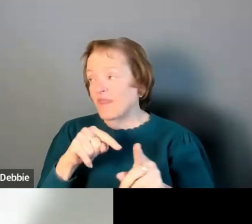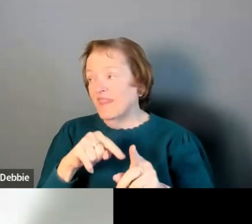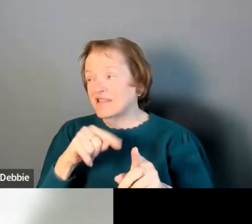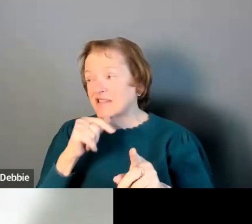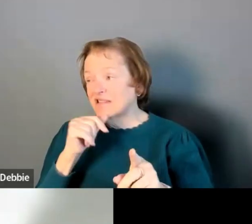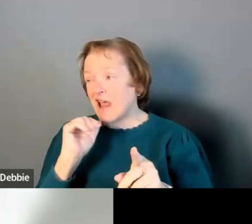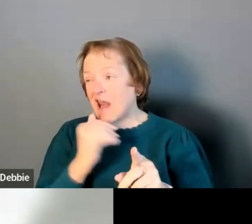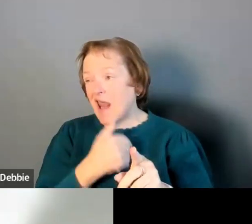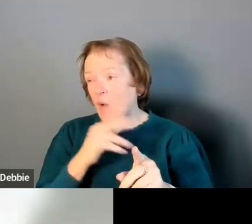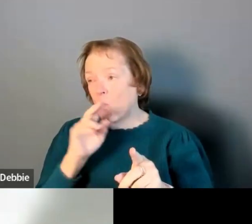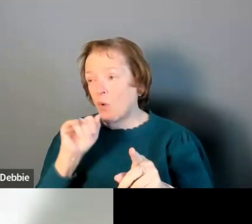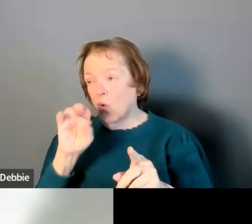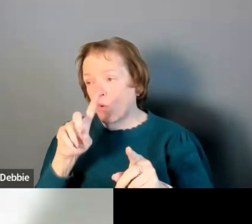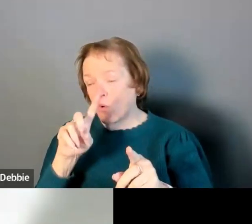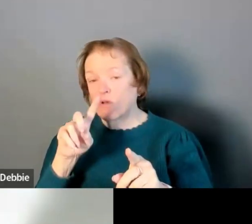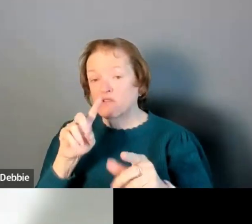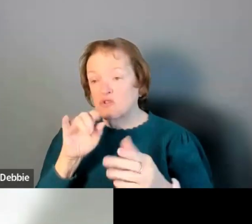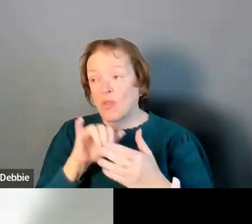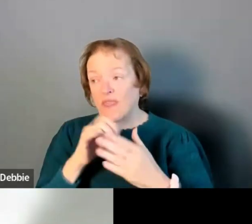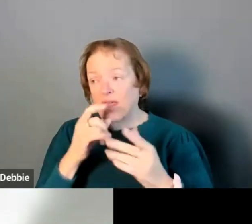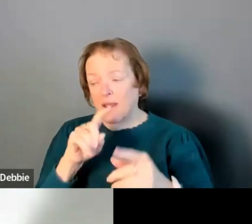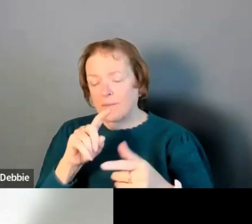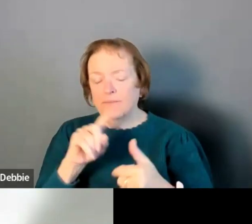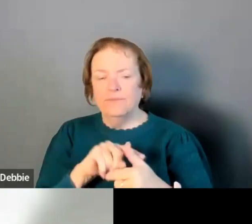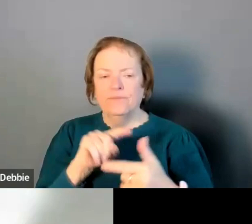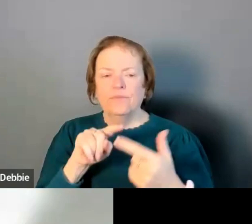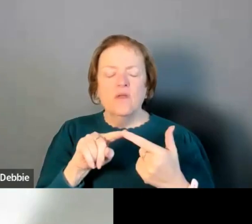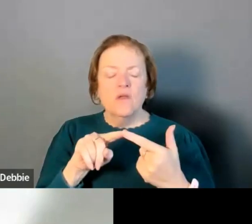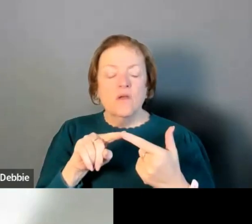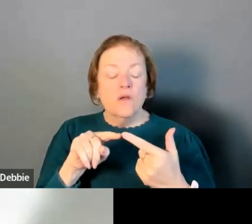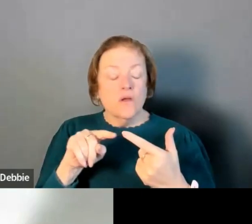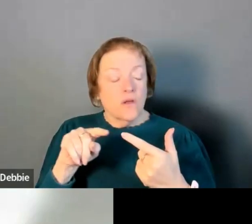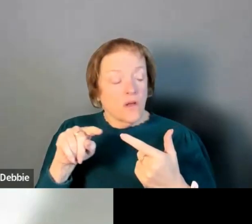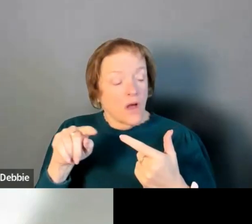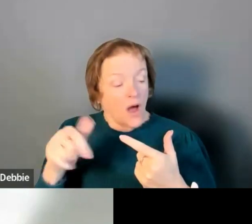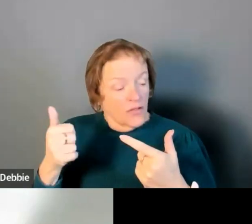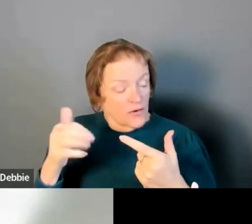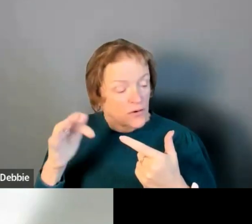That was number that was happening. Another thing is they'll it'll plug in.